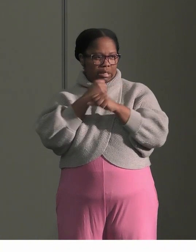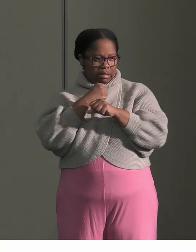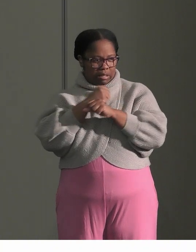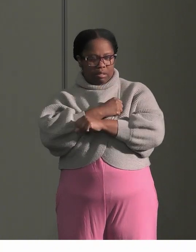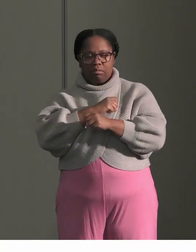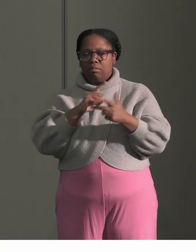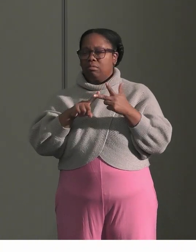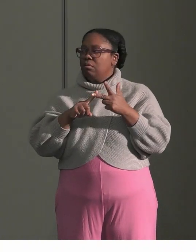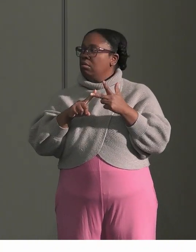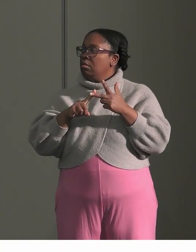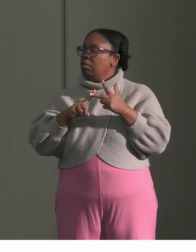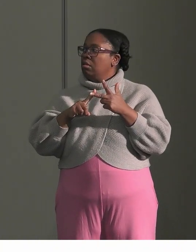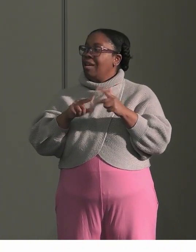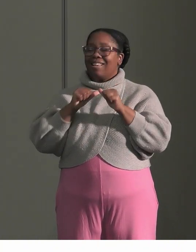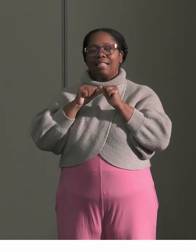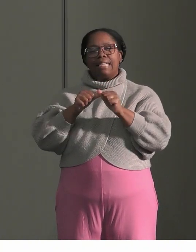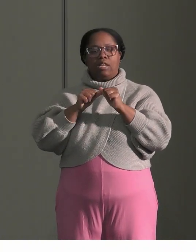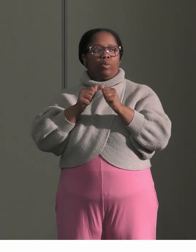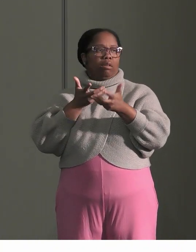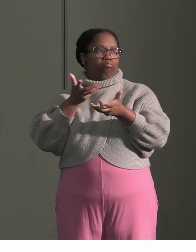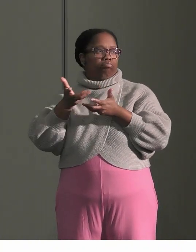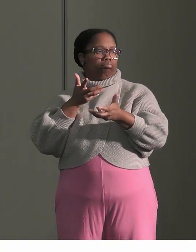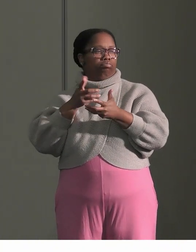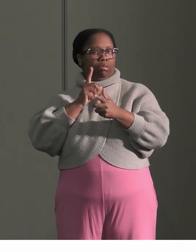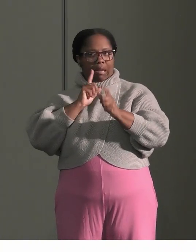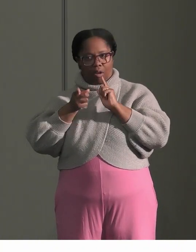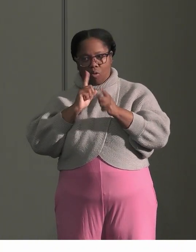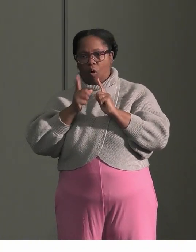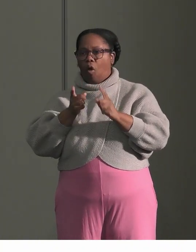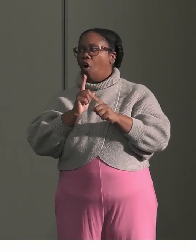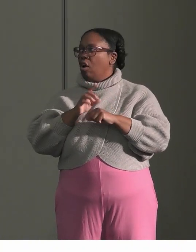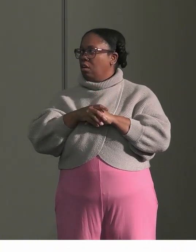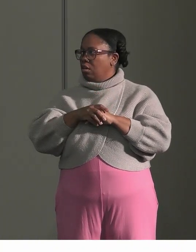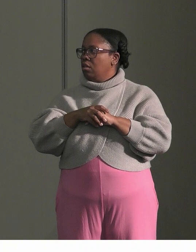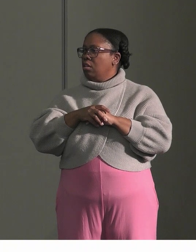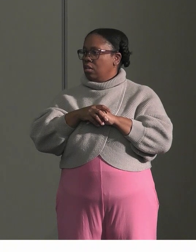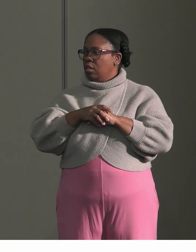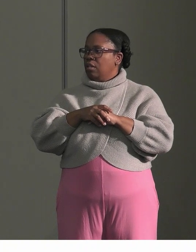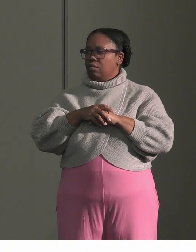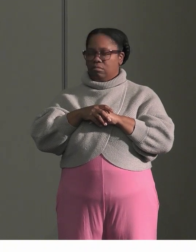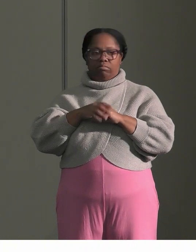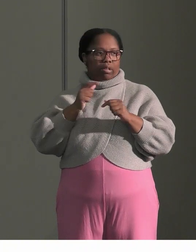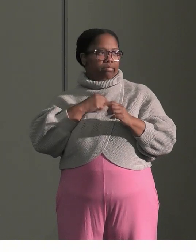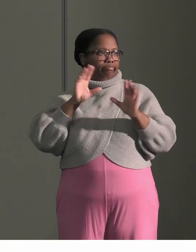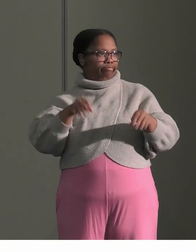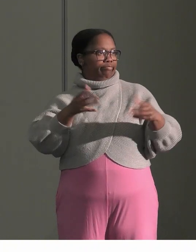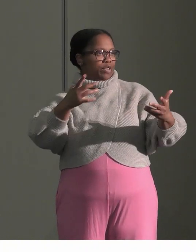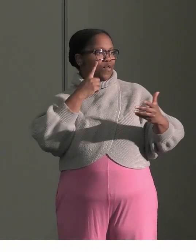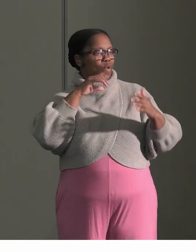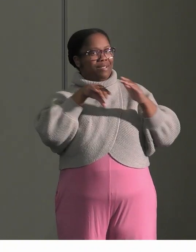is continuing the dialog. I'm introducing this to our accessibility community here. But also,